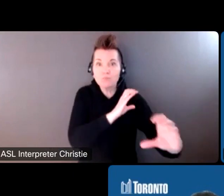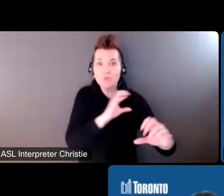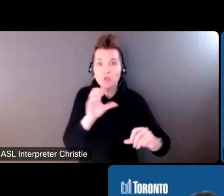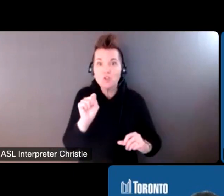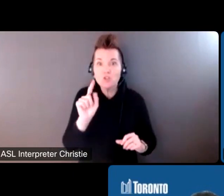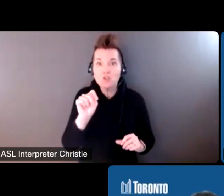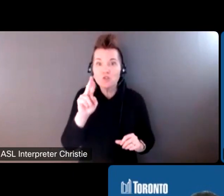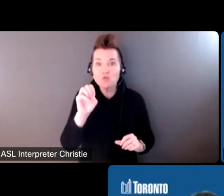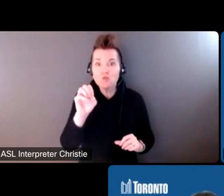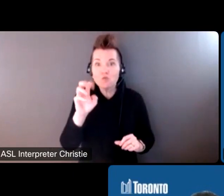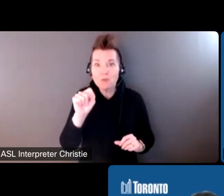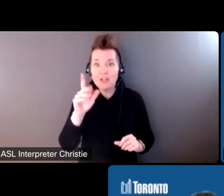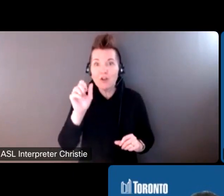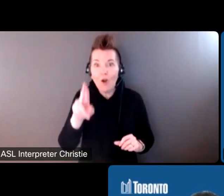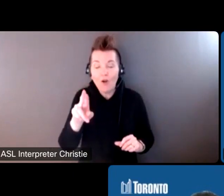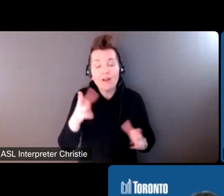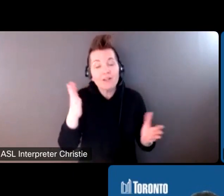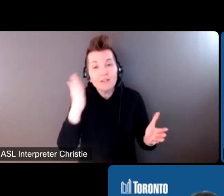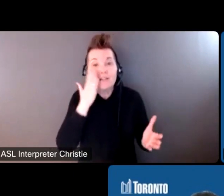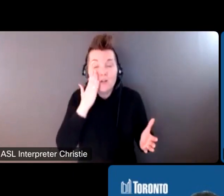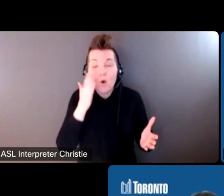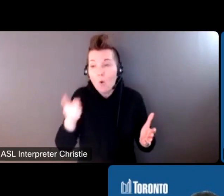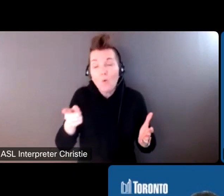infrastructure during that time and that's been brought up all year.